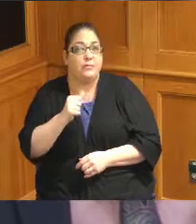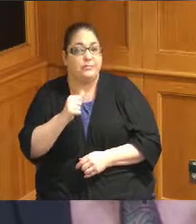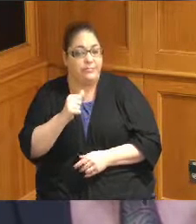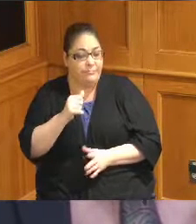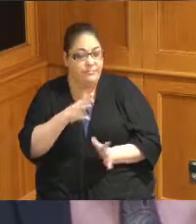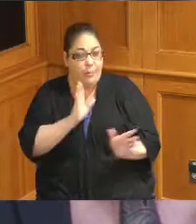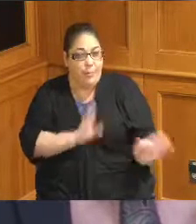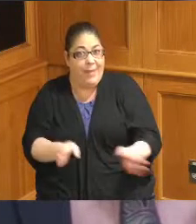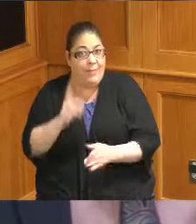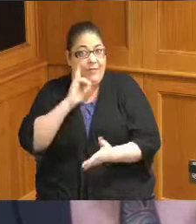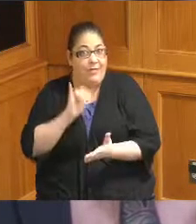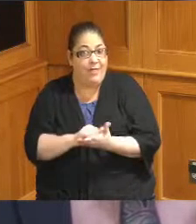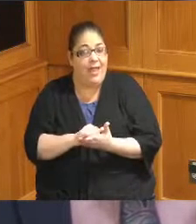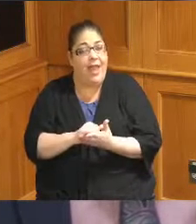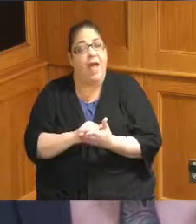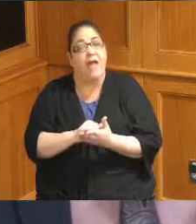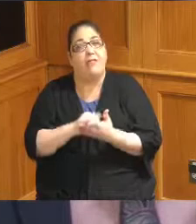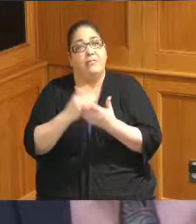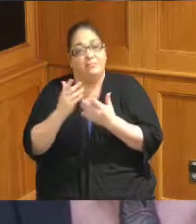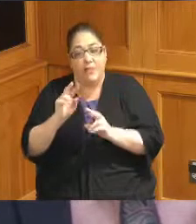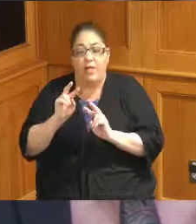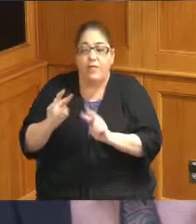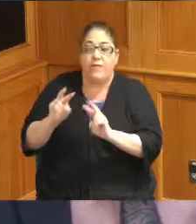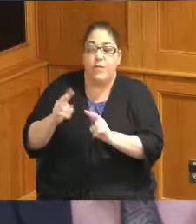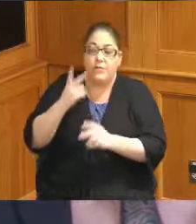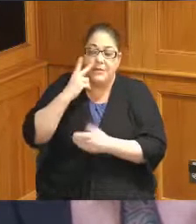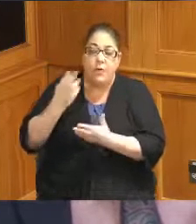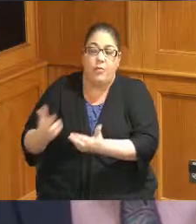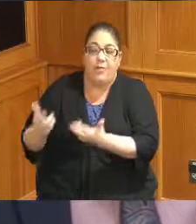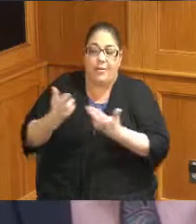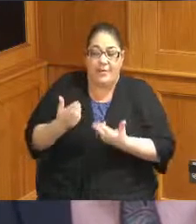looking forward to making those recommendations to the Commission and we'll make sure the members